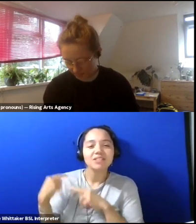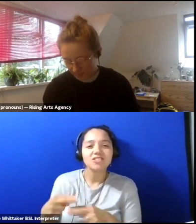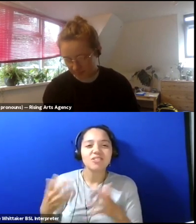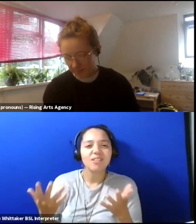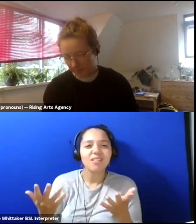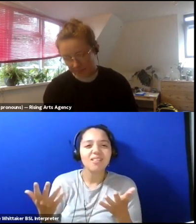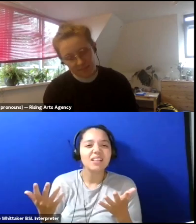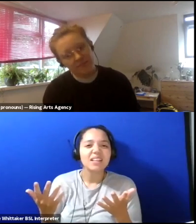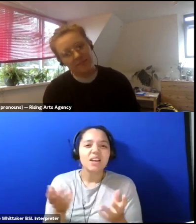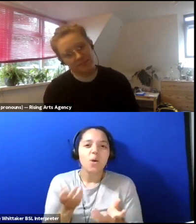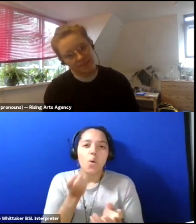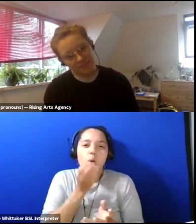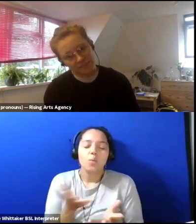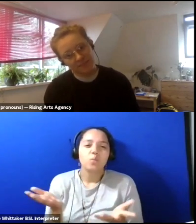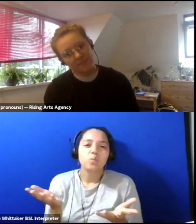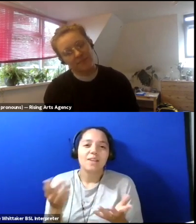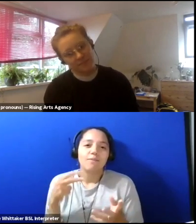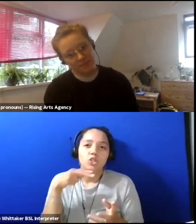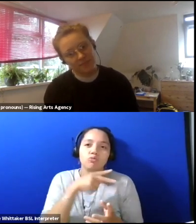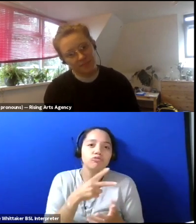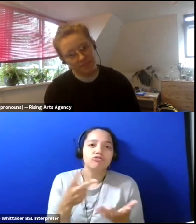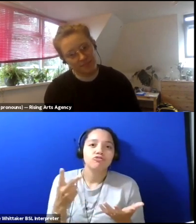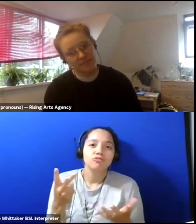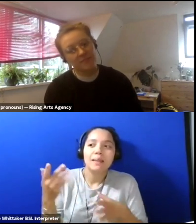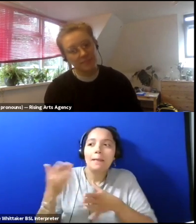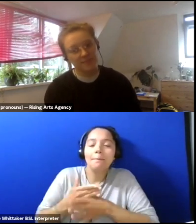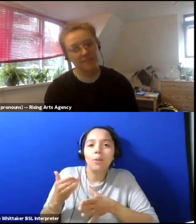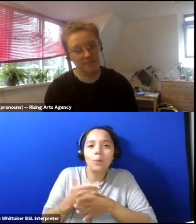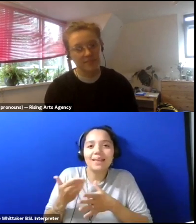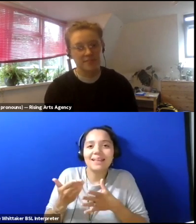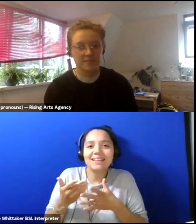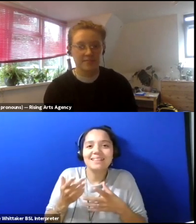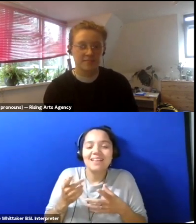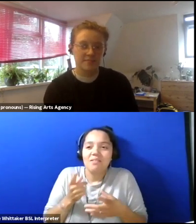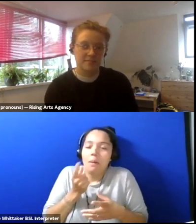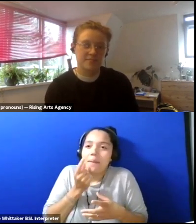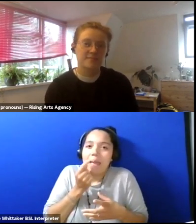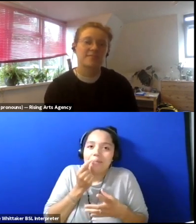you won't have 200 employees that will be able to form a picket line.